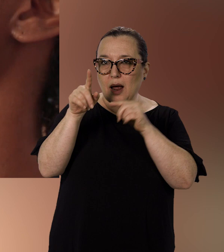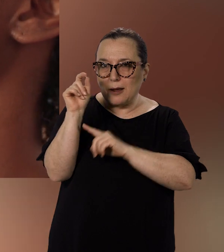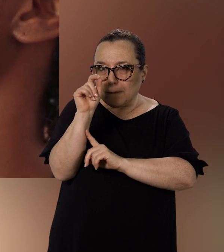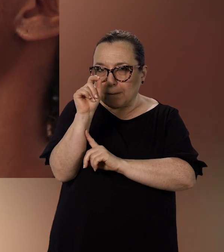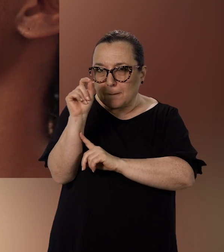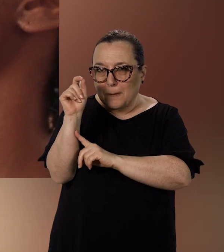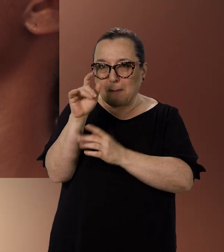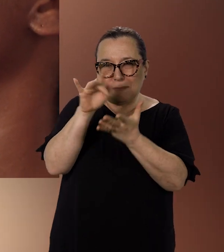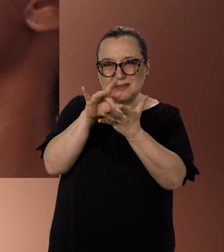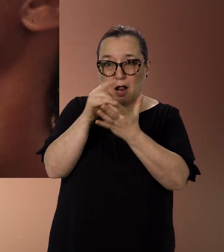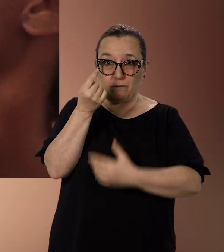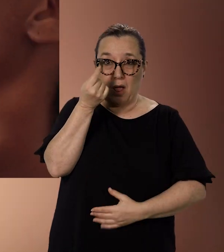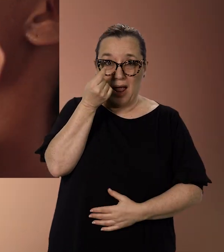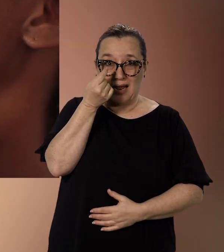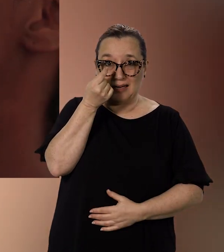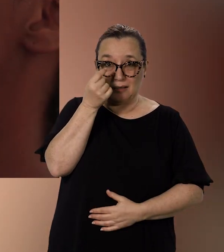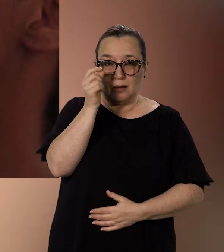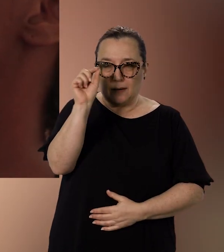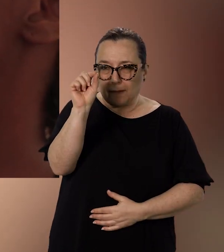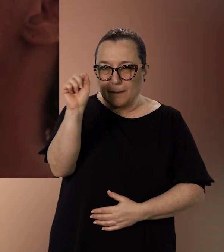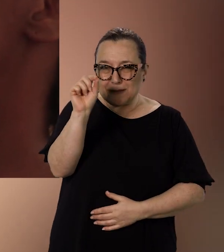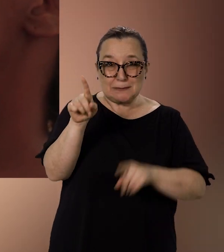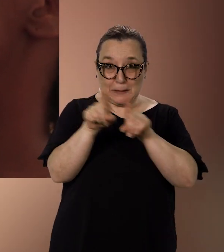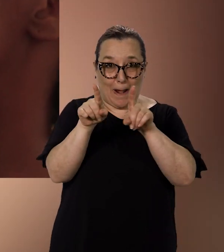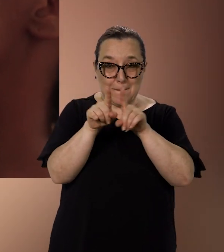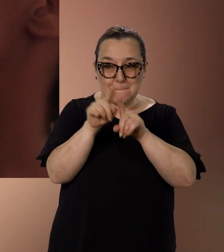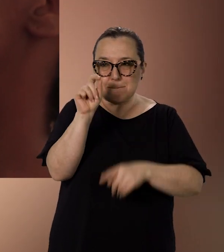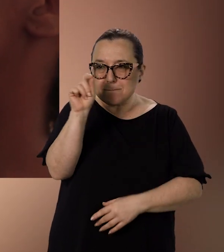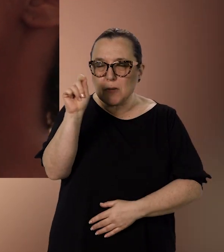You want to bring the liner into about the middle of the eye.